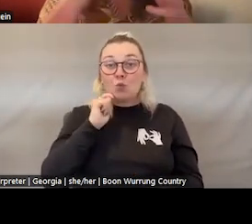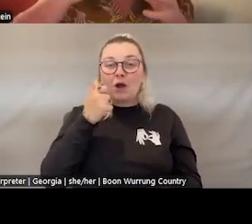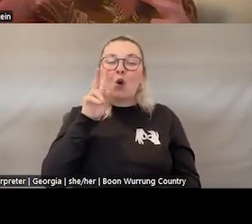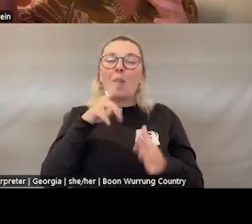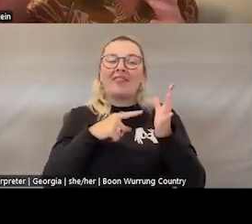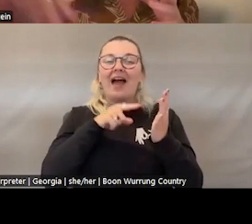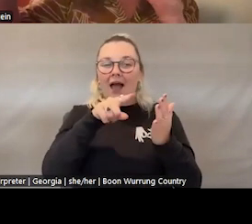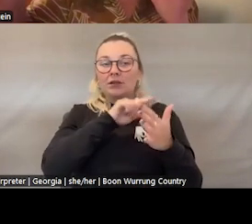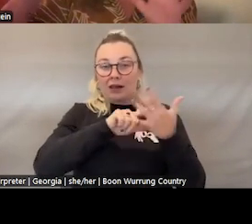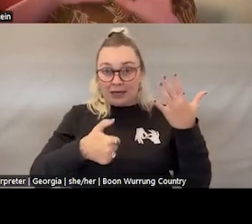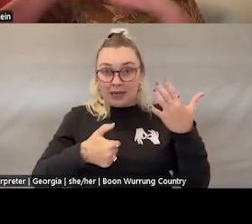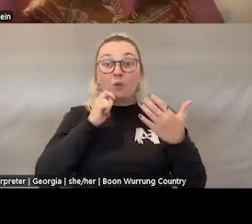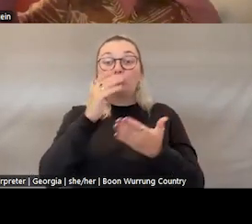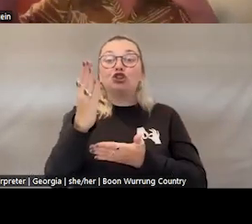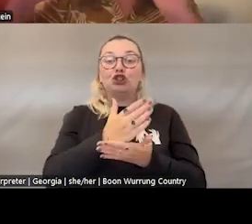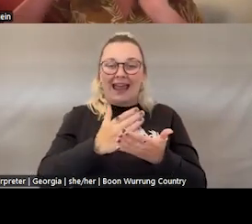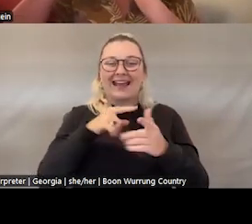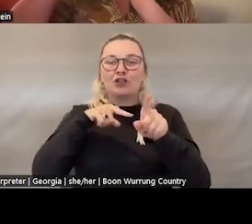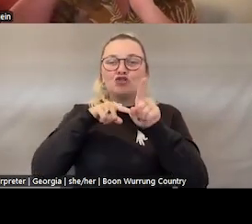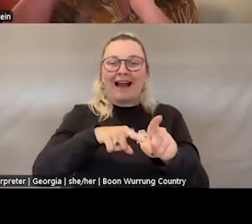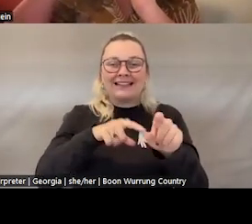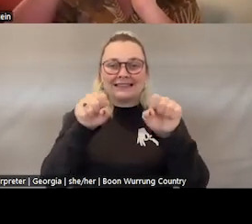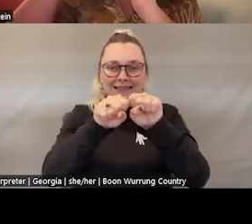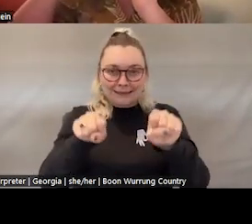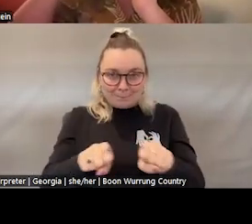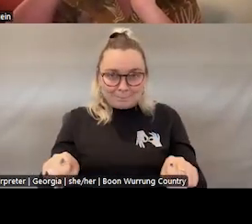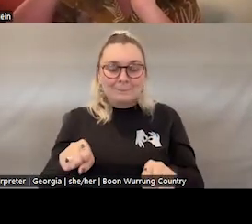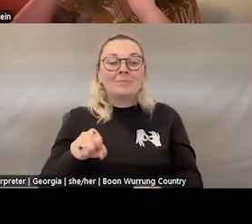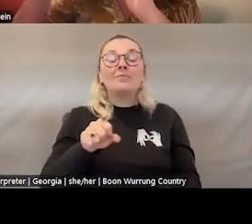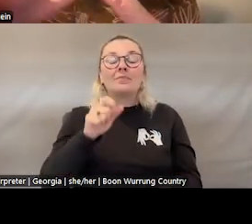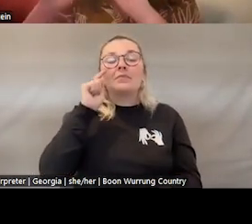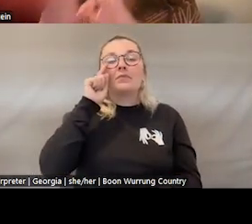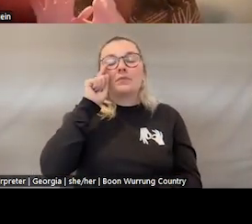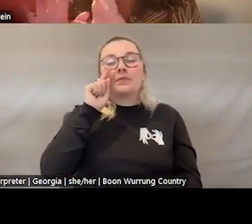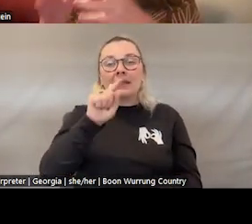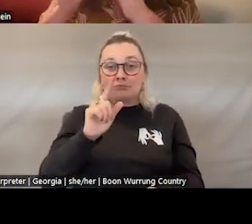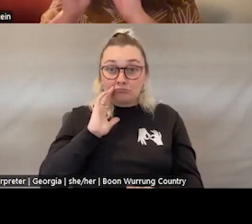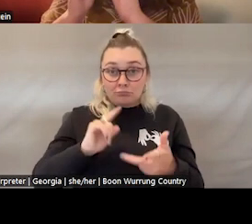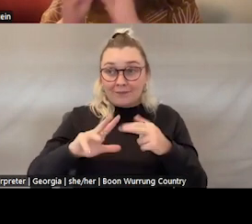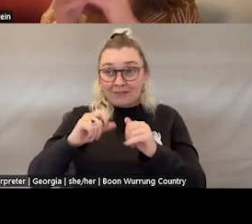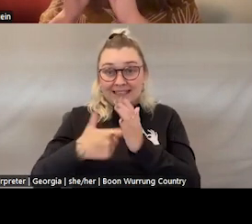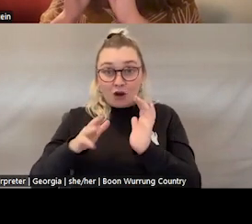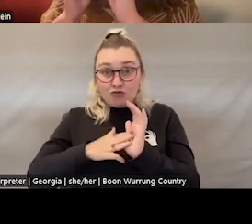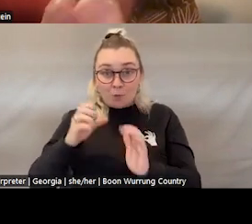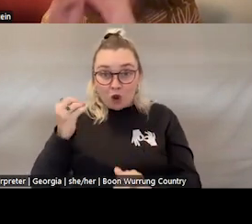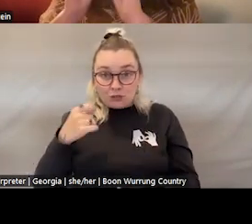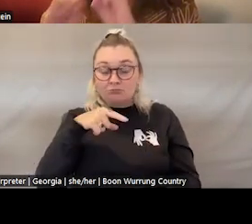and I will share the tracking system. Even if you have a CRM, these are elements that